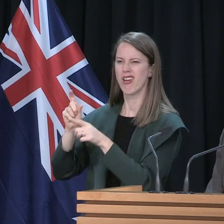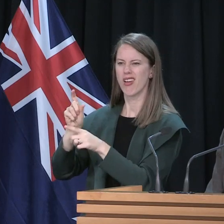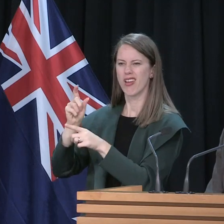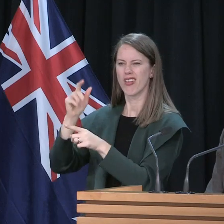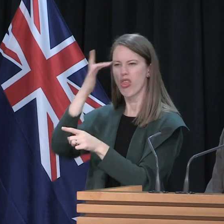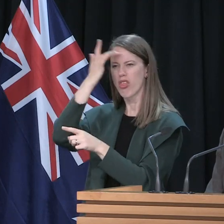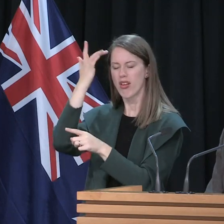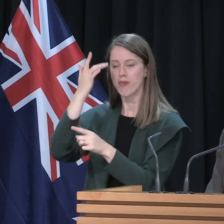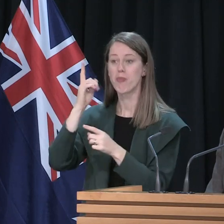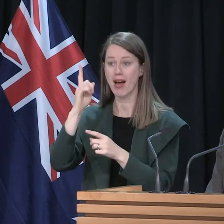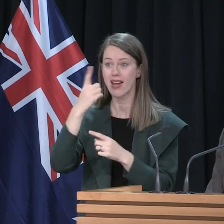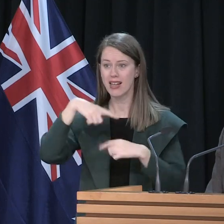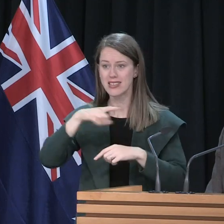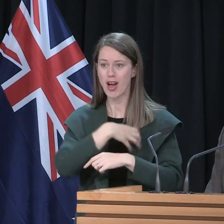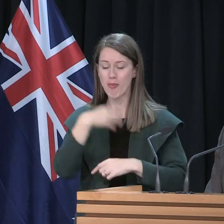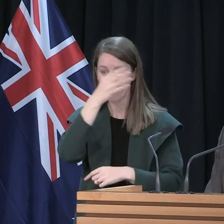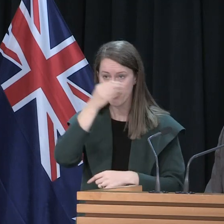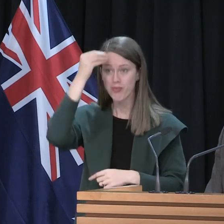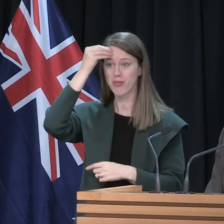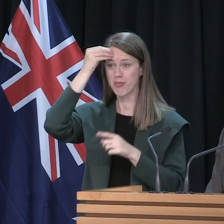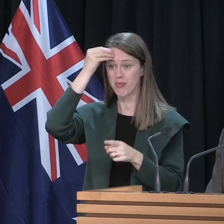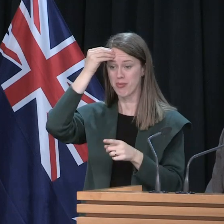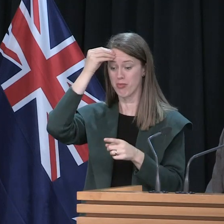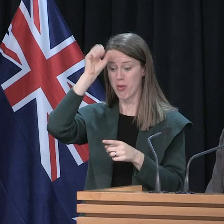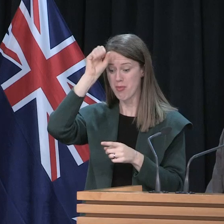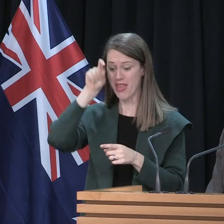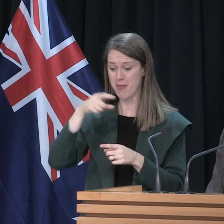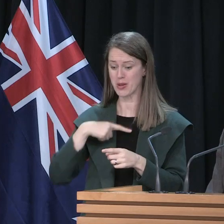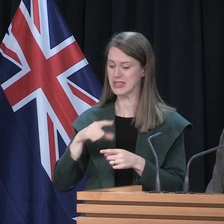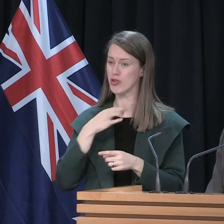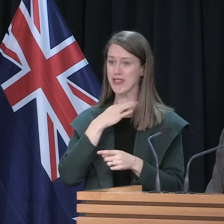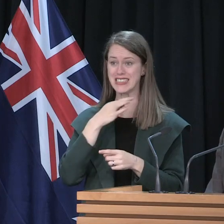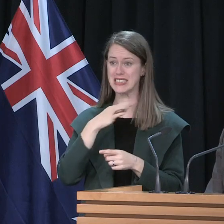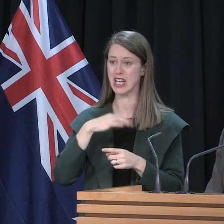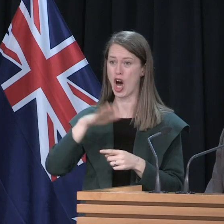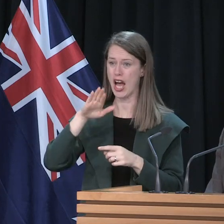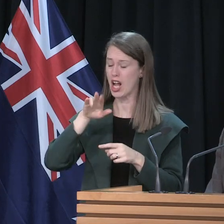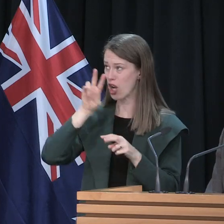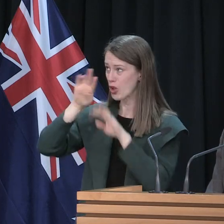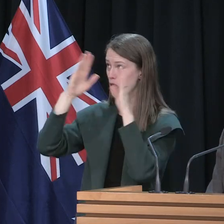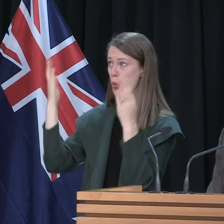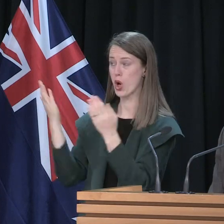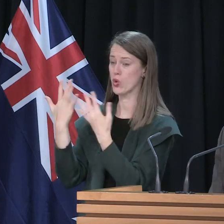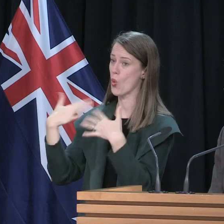Zealanders and so this is not necessarily front of mind for them. Certainly front of mind for us here, though, because